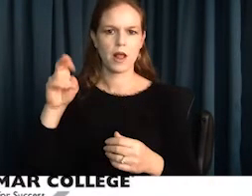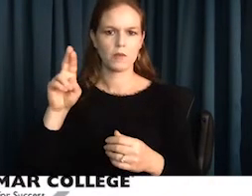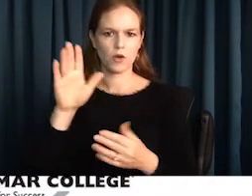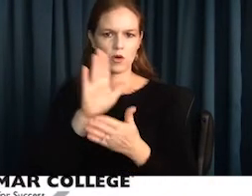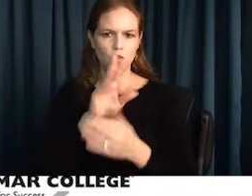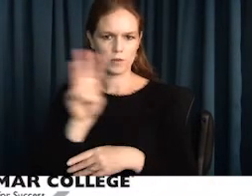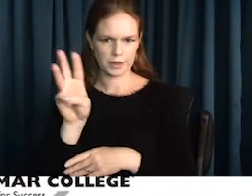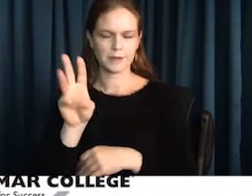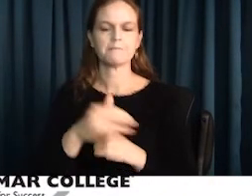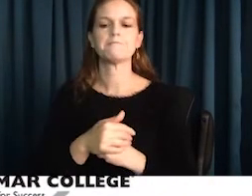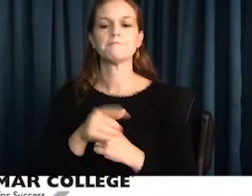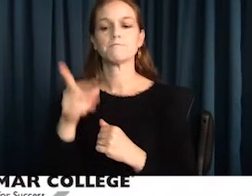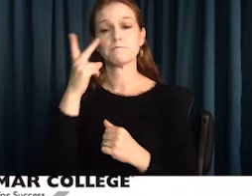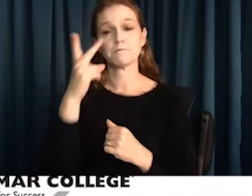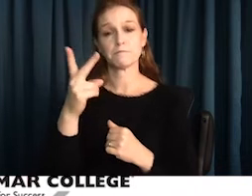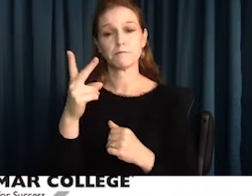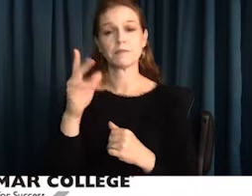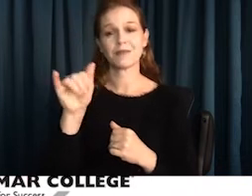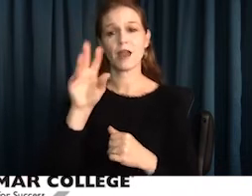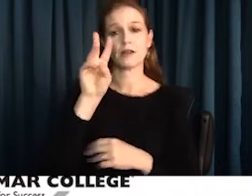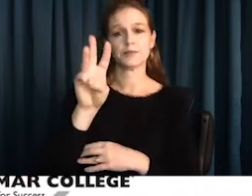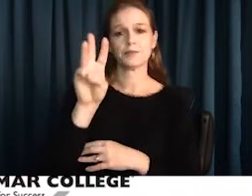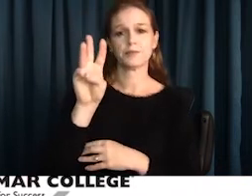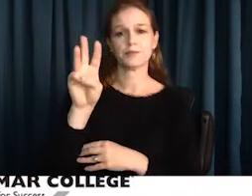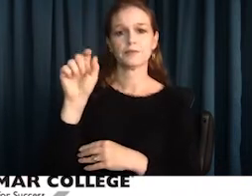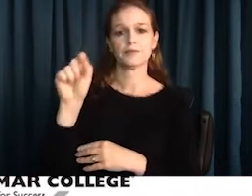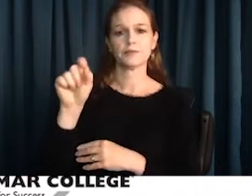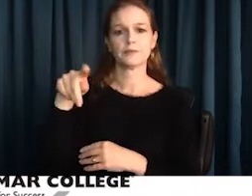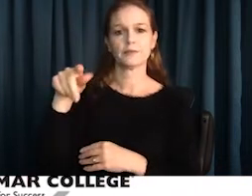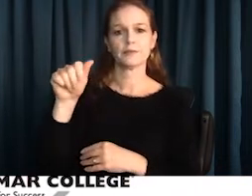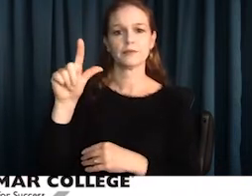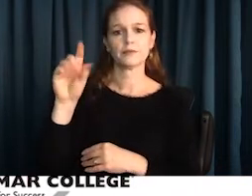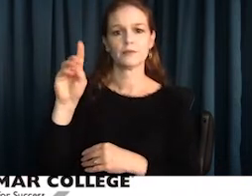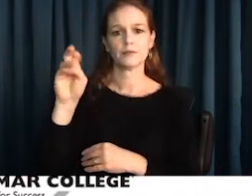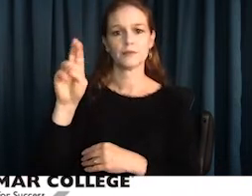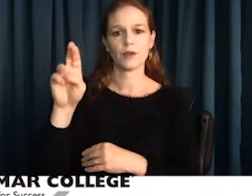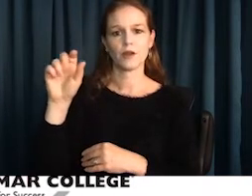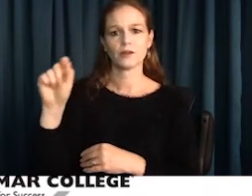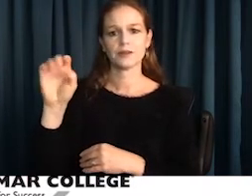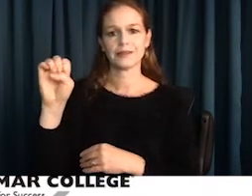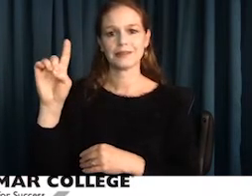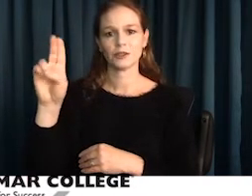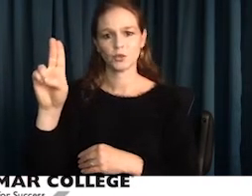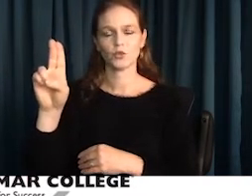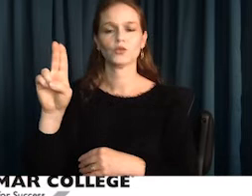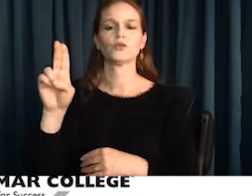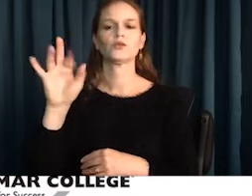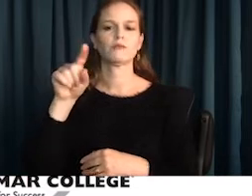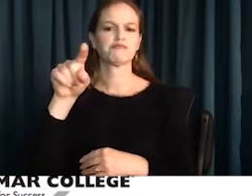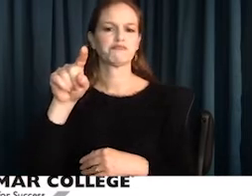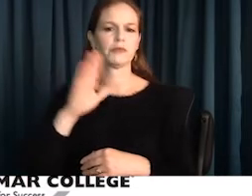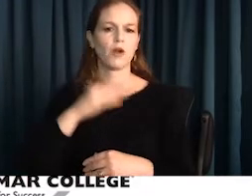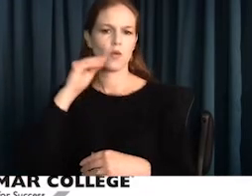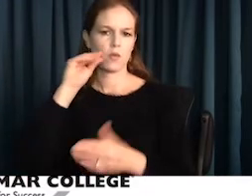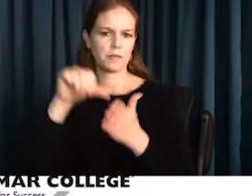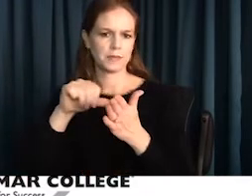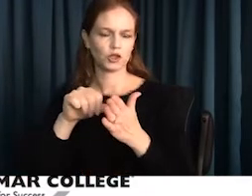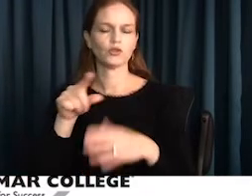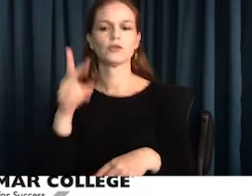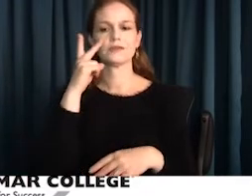So here is www.palomar.edu which is the homepage, and if you go to the current students tab